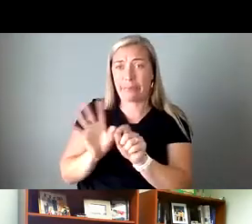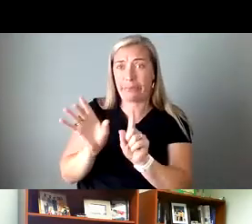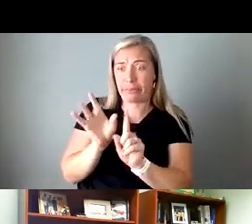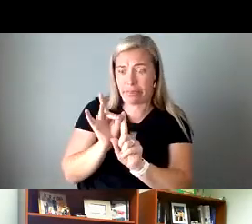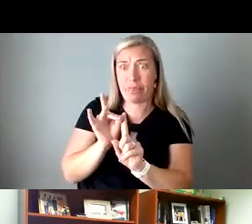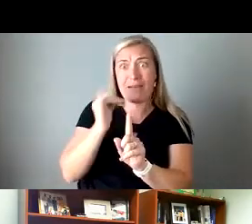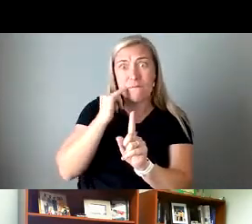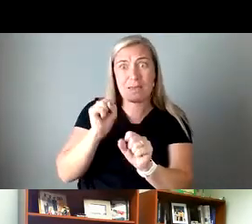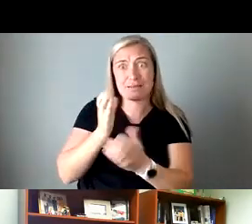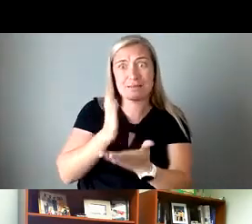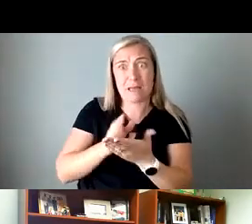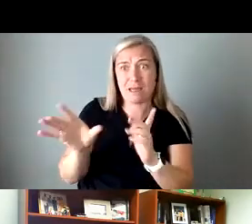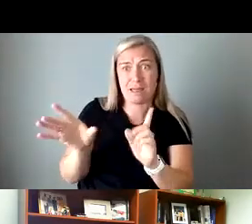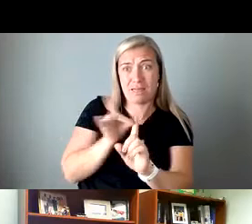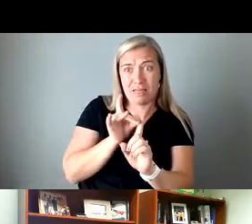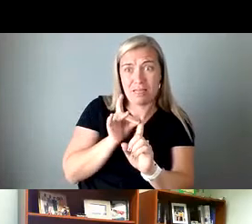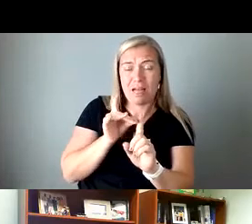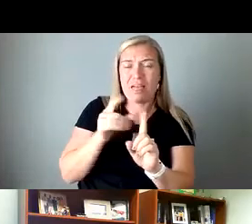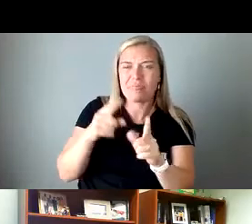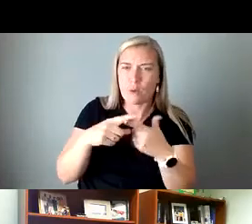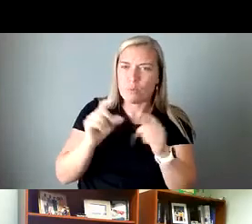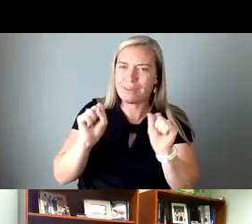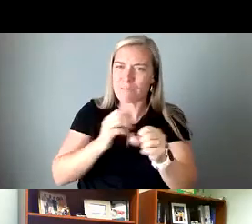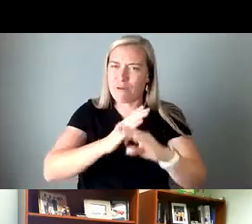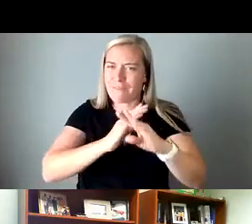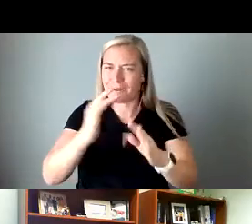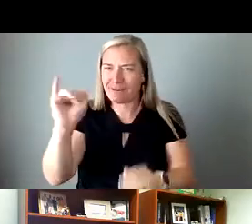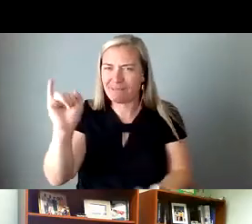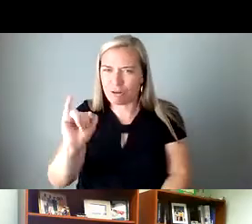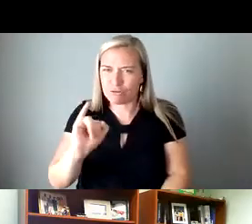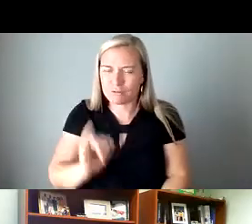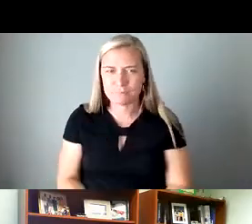So this became the important target for the development of both vaccines as well as